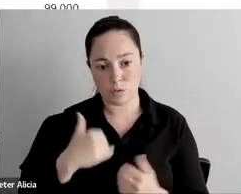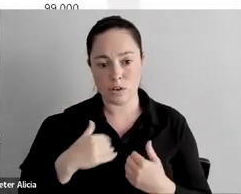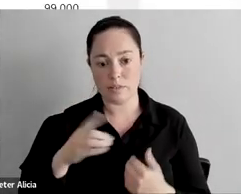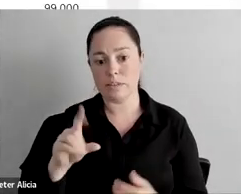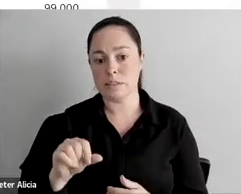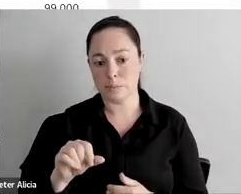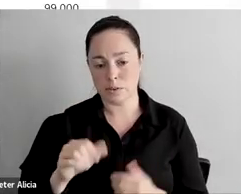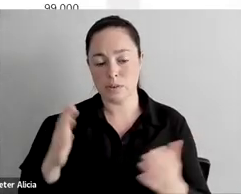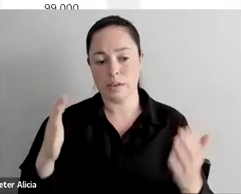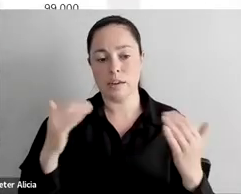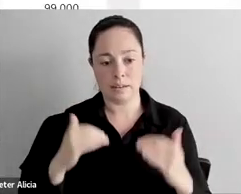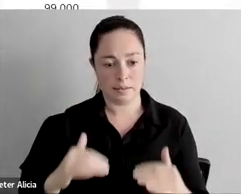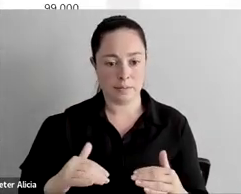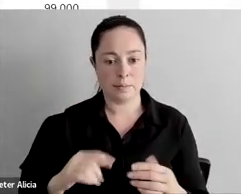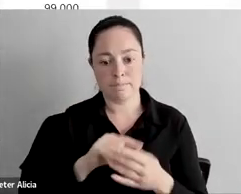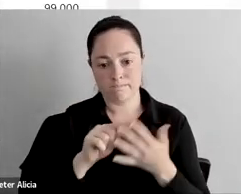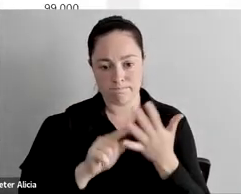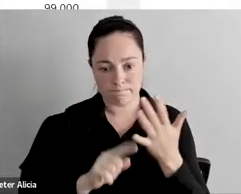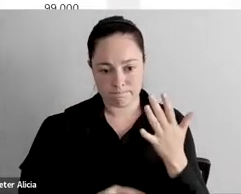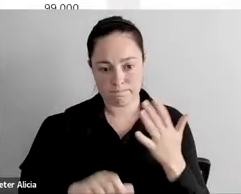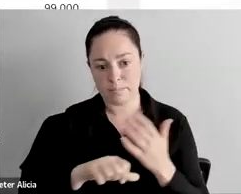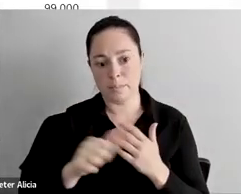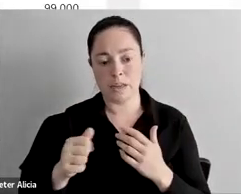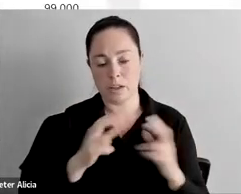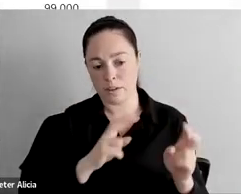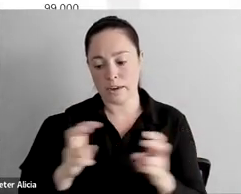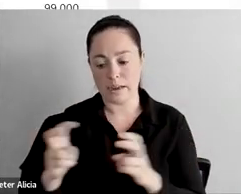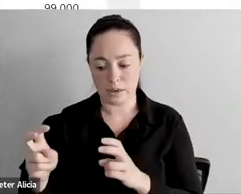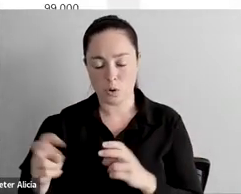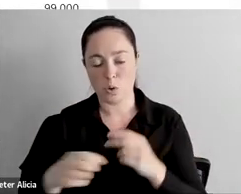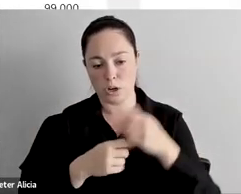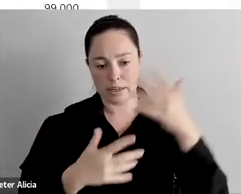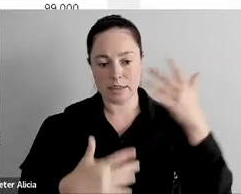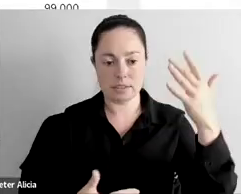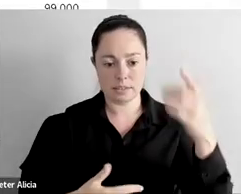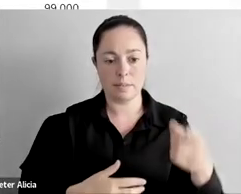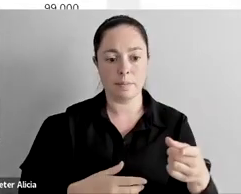look down at the other categories for example, and we